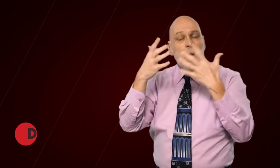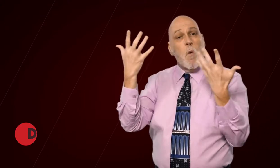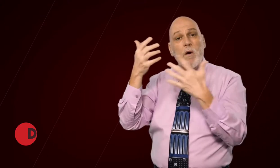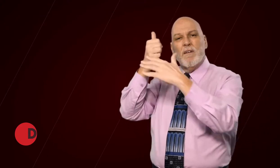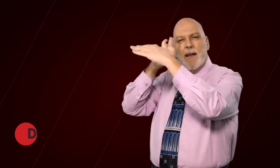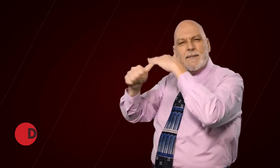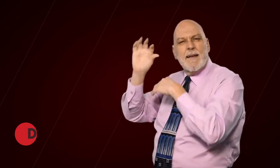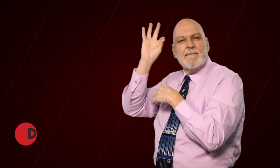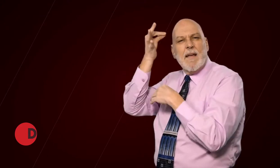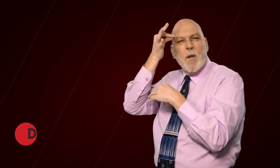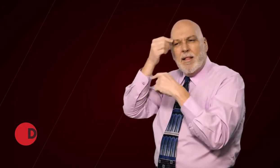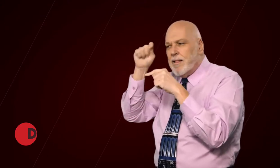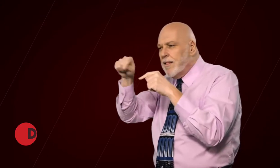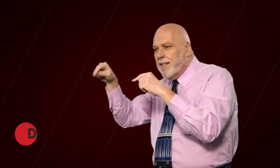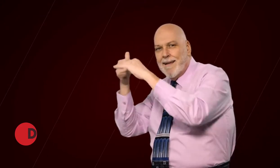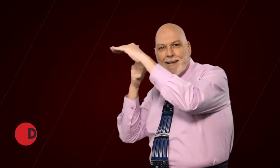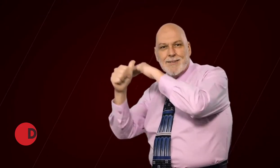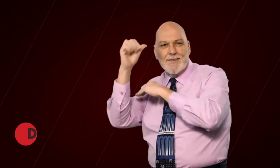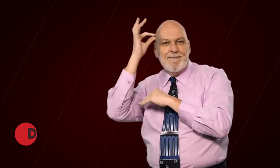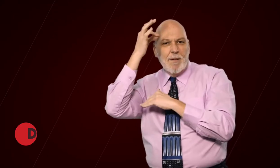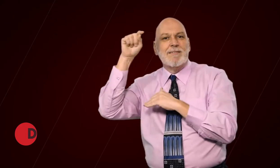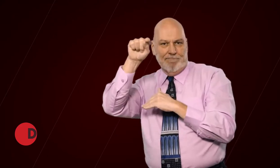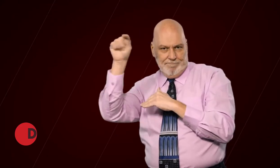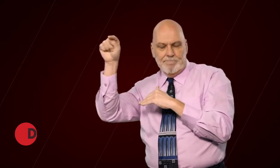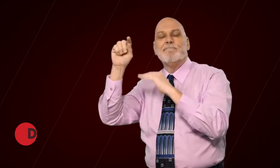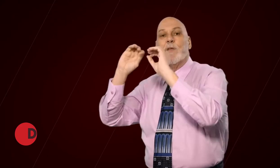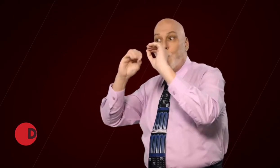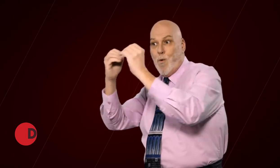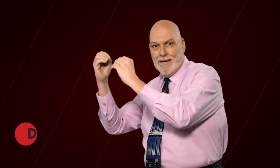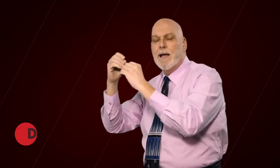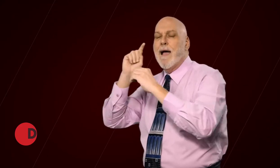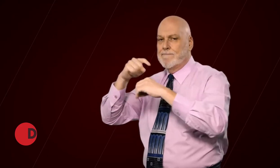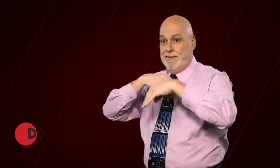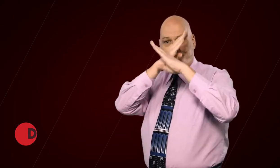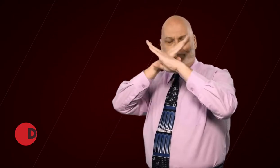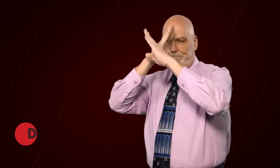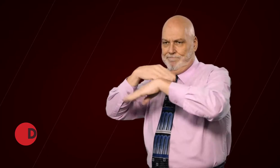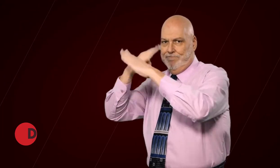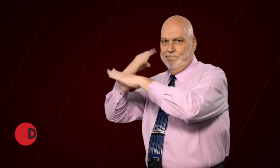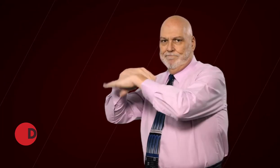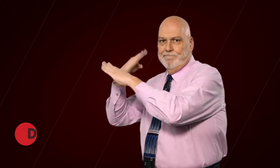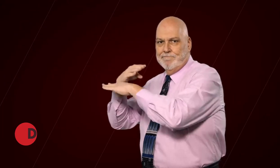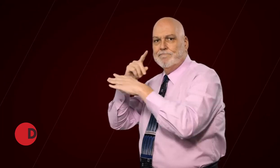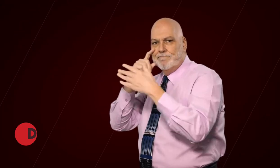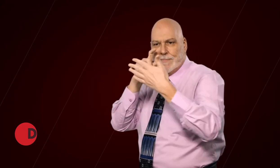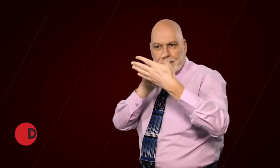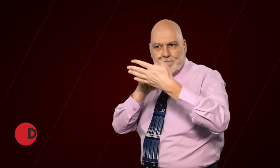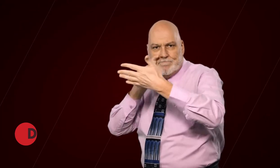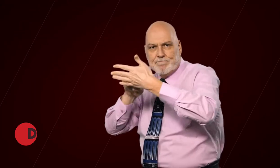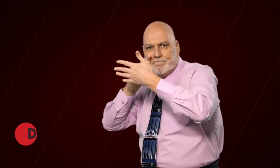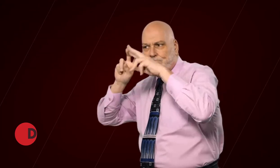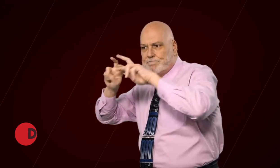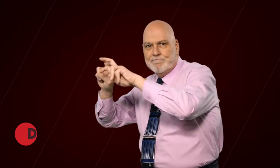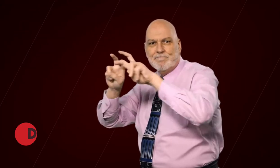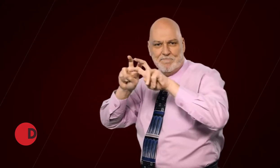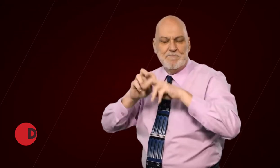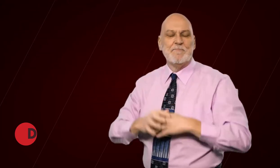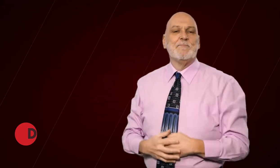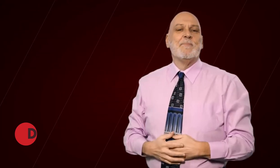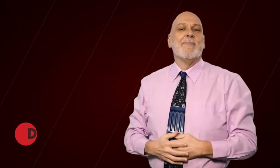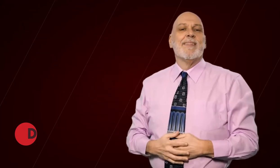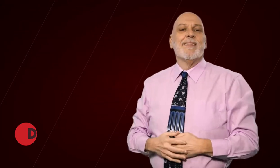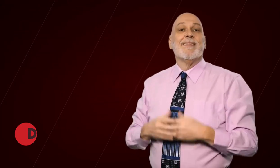government agencies and federally regulated organizations.